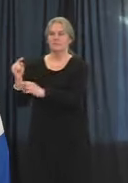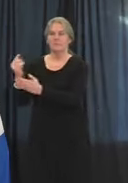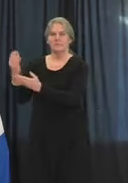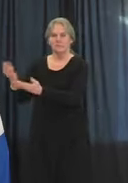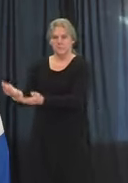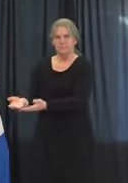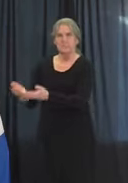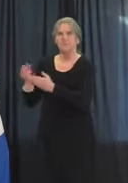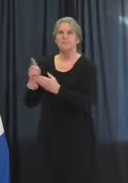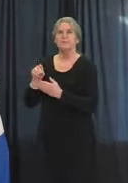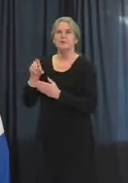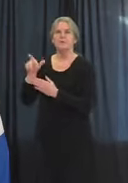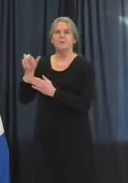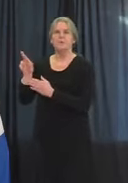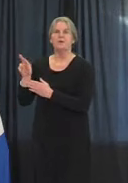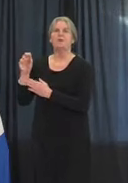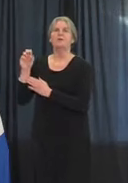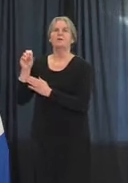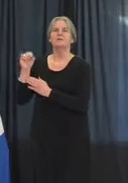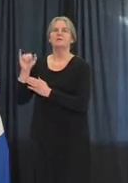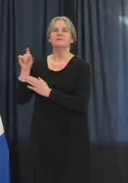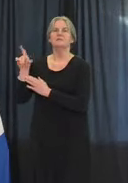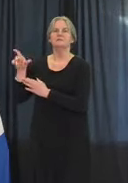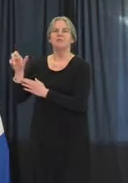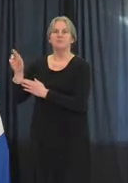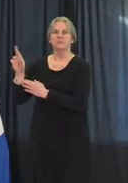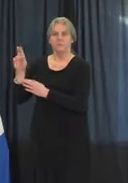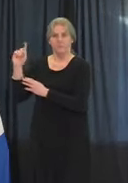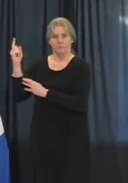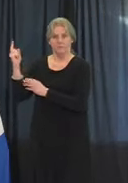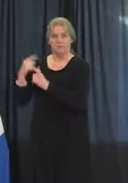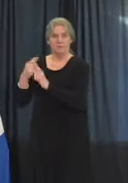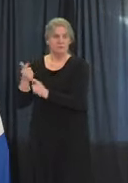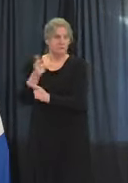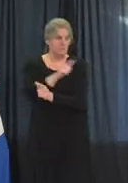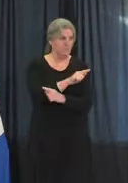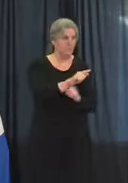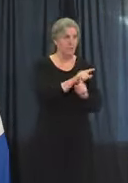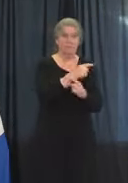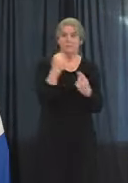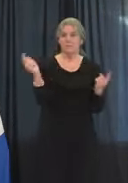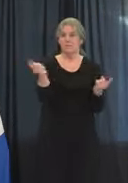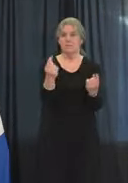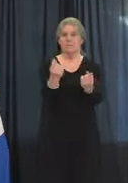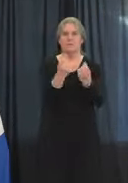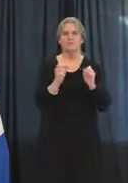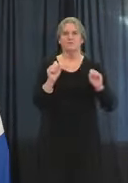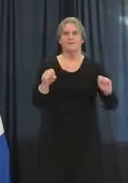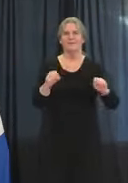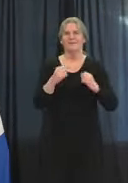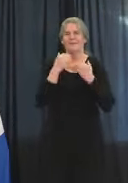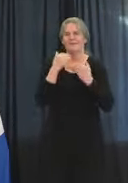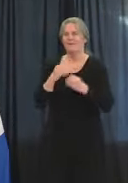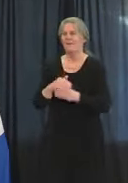you're offering some words followed by Dr Hanley and the premier again to close then we will move to questions from the